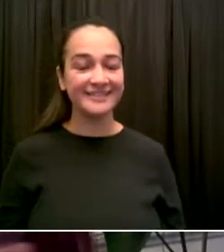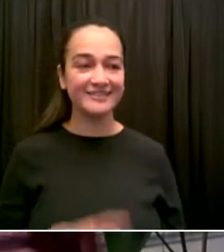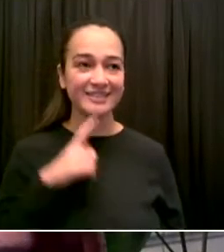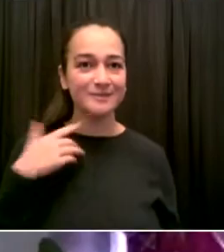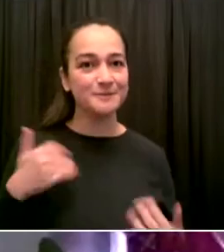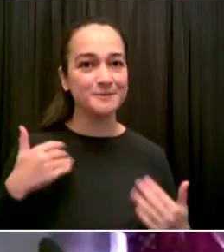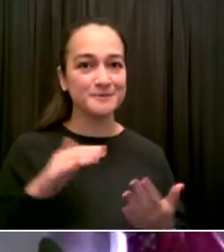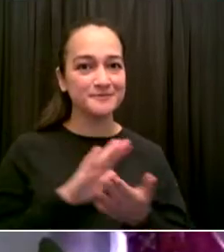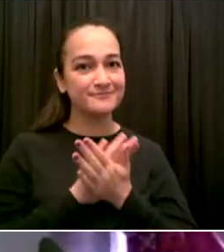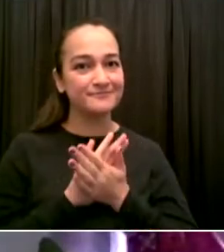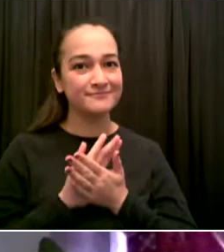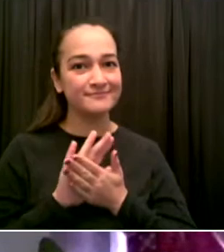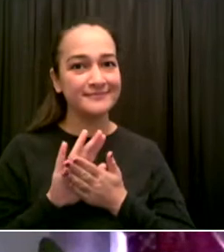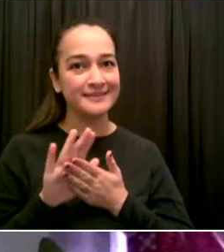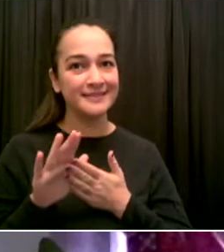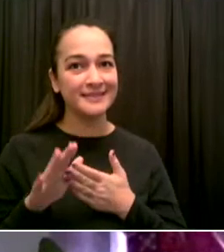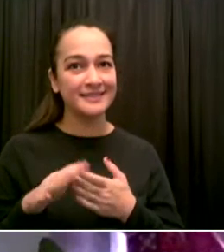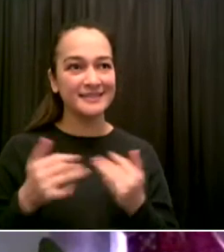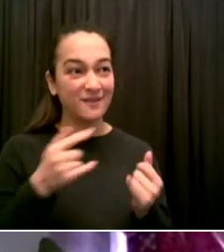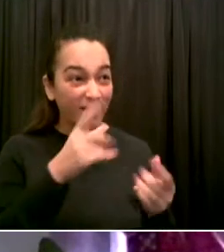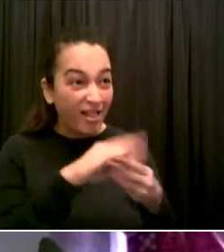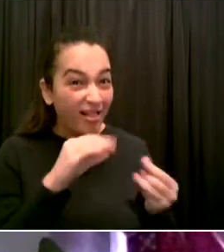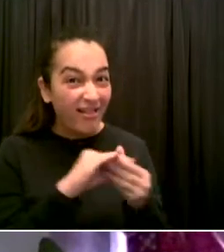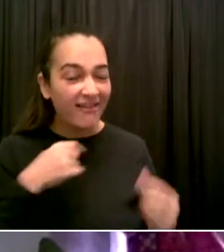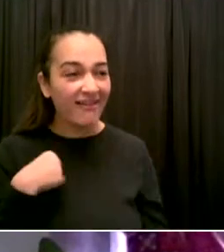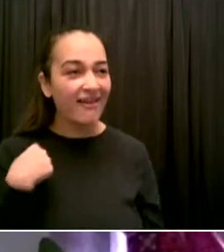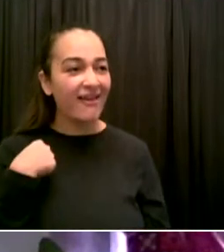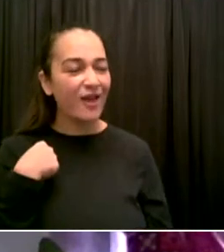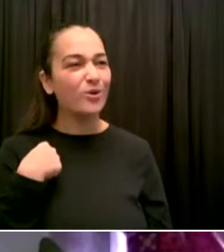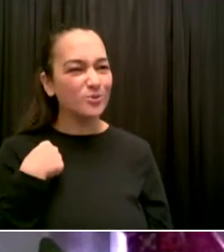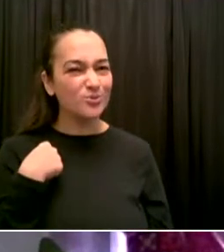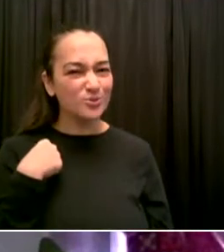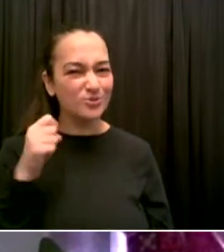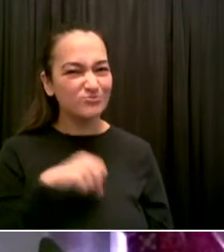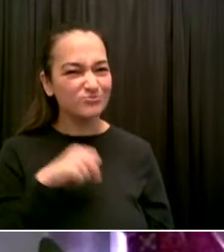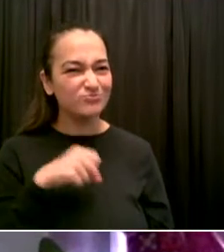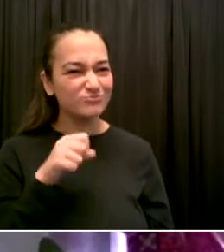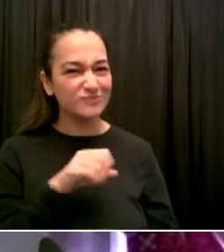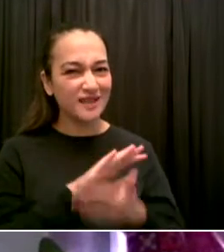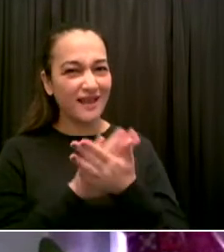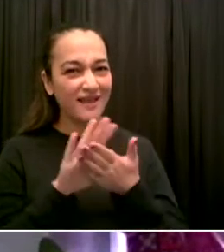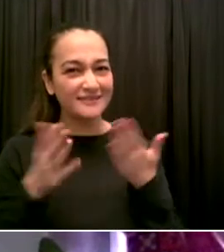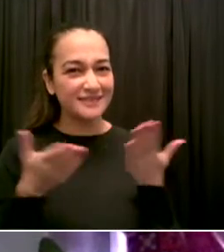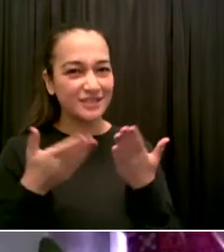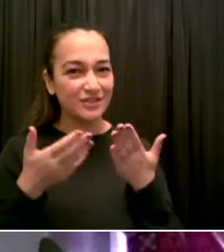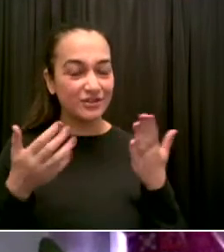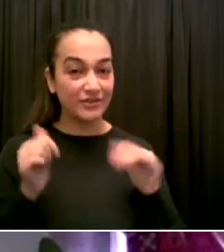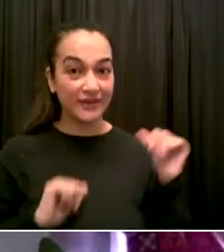TO BE HERE.